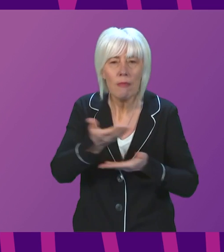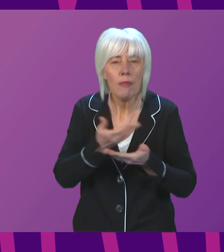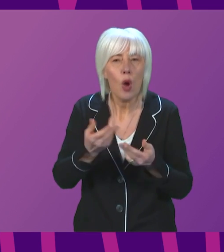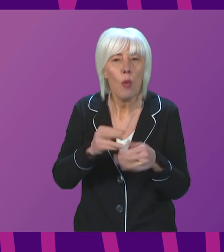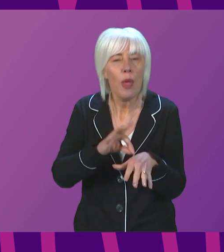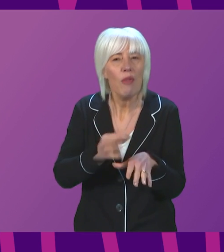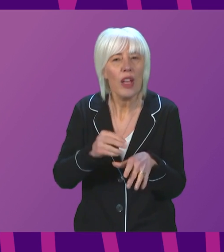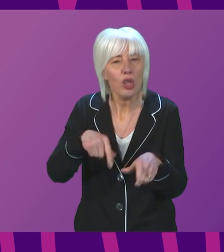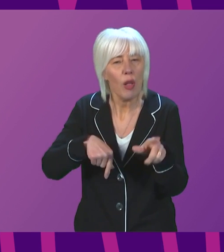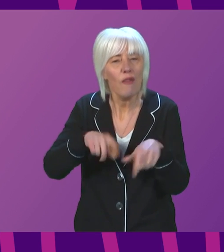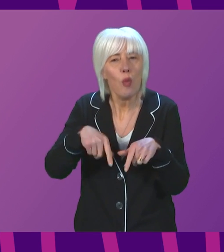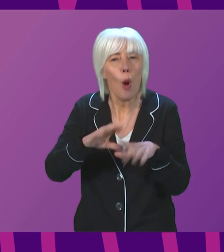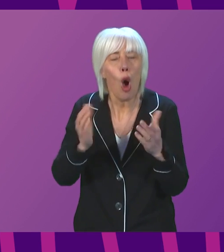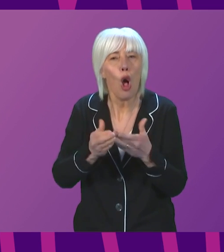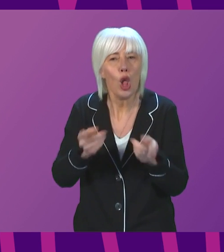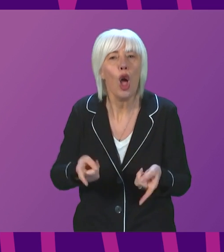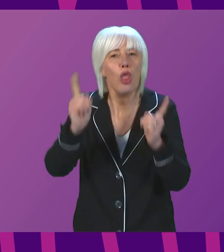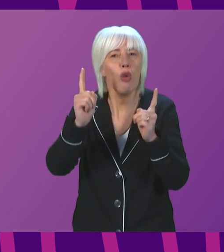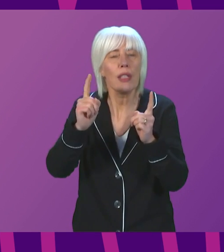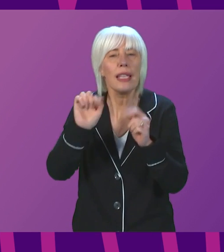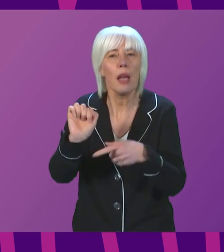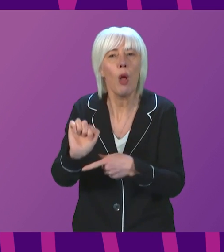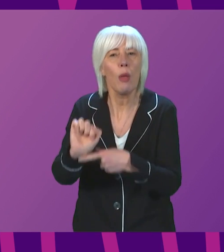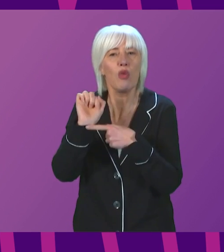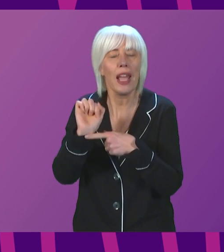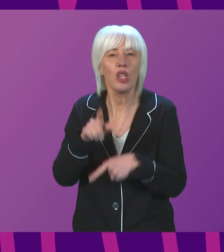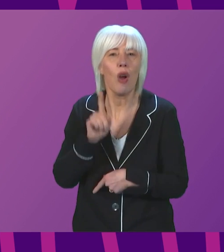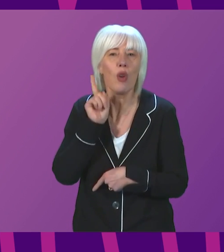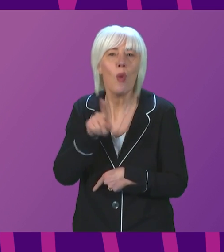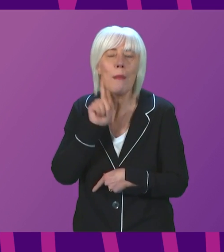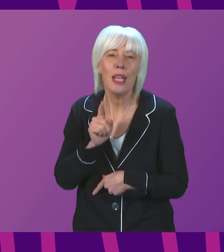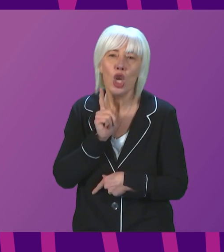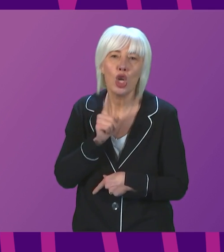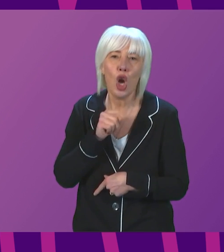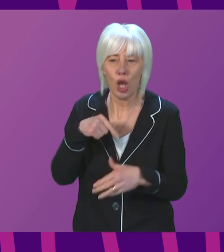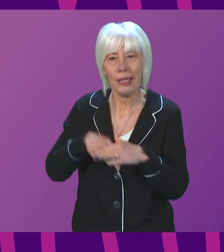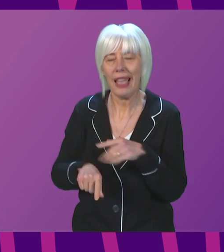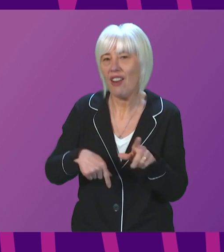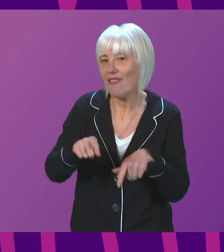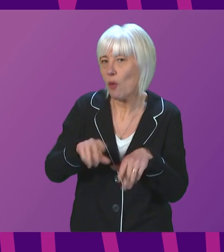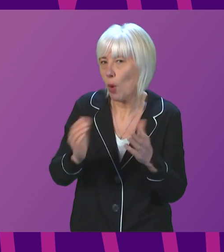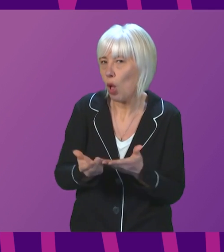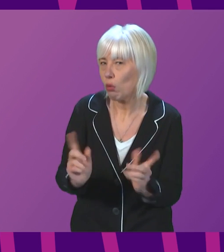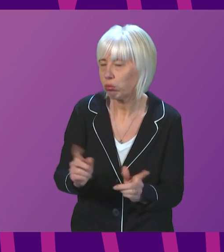footballing authorities regarding the protection of women and girls within football.